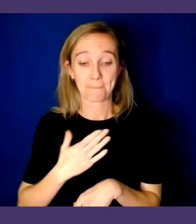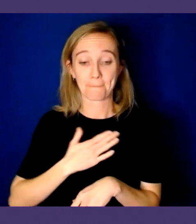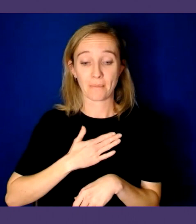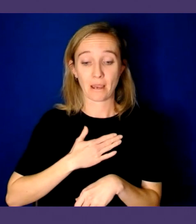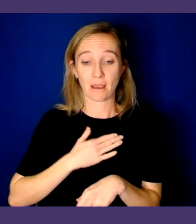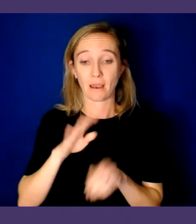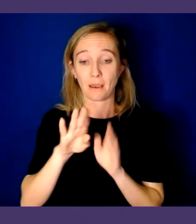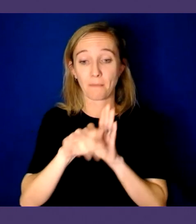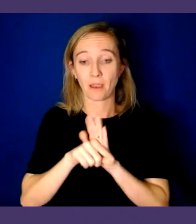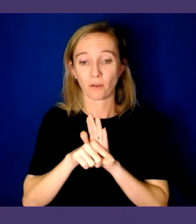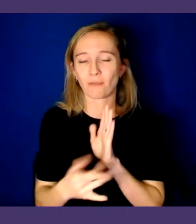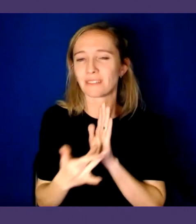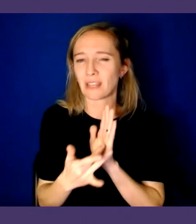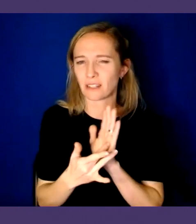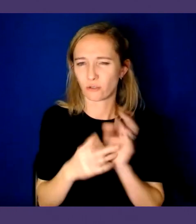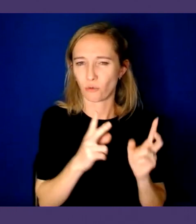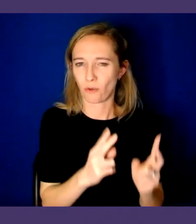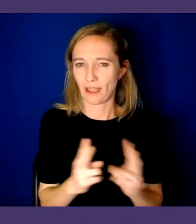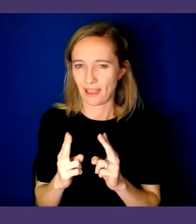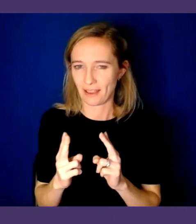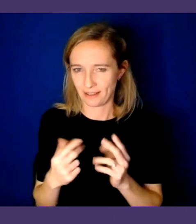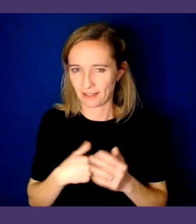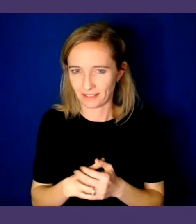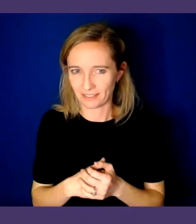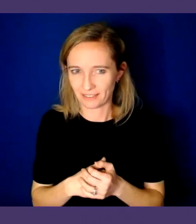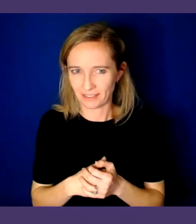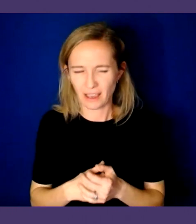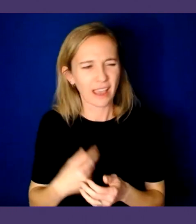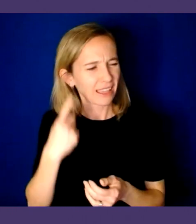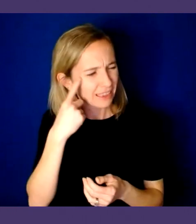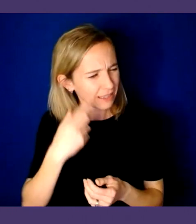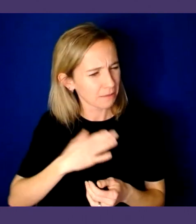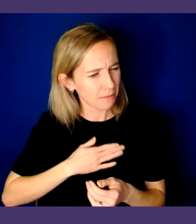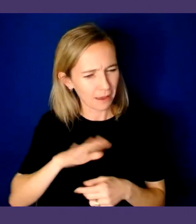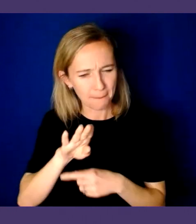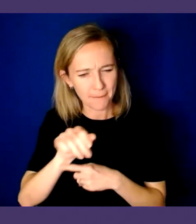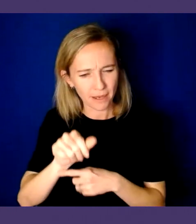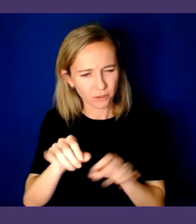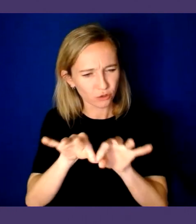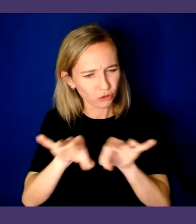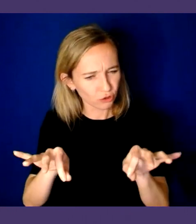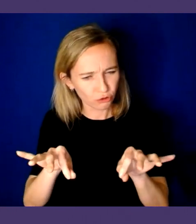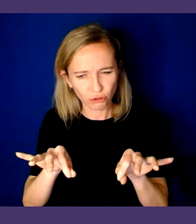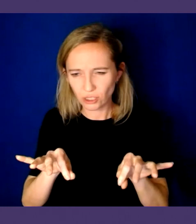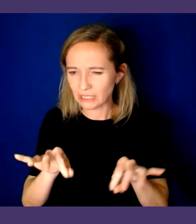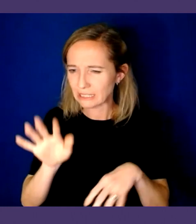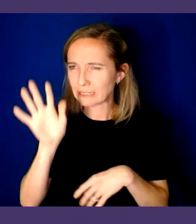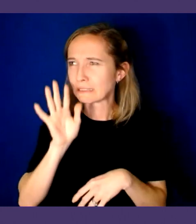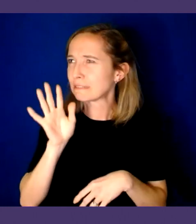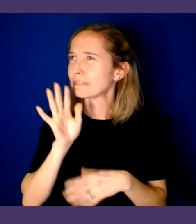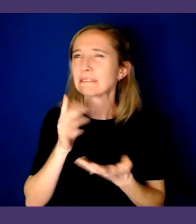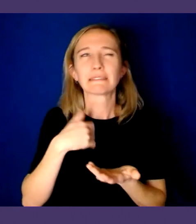I think my bachelor's degree formally as in... I don't know what... anyway,